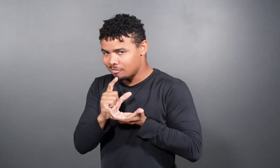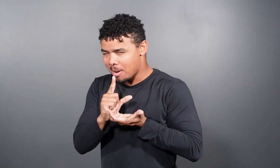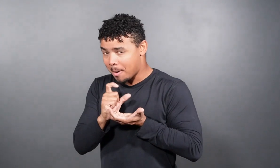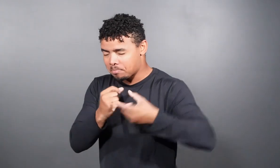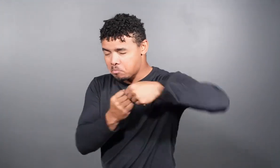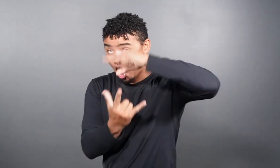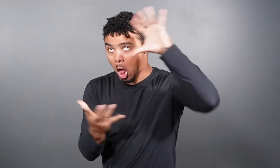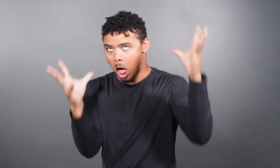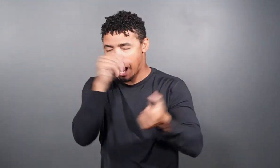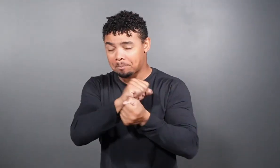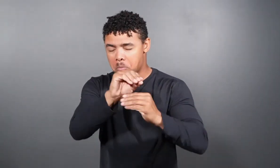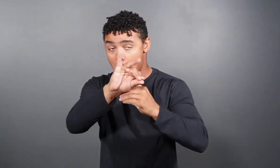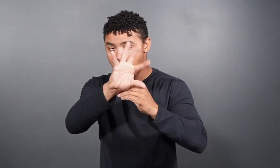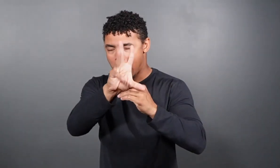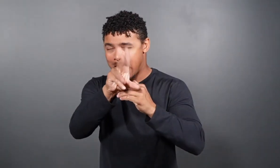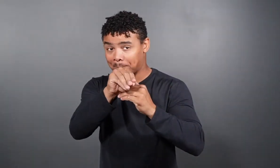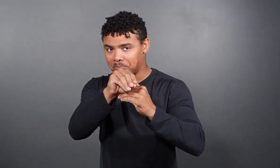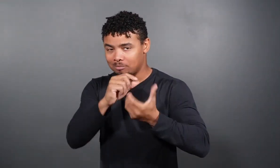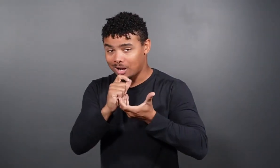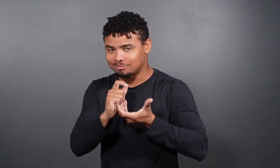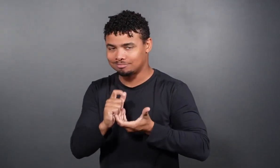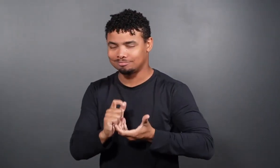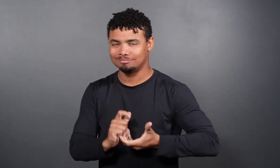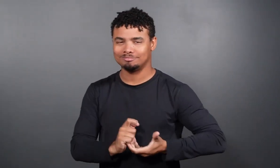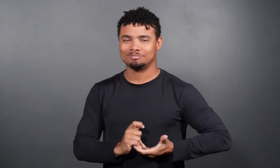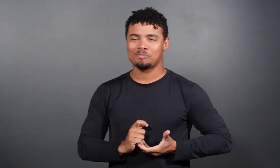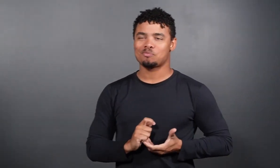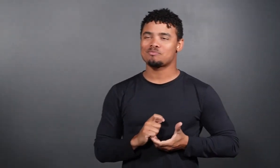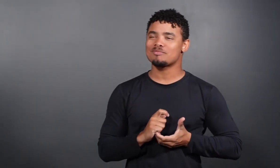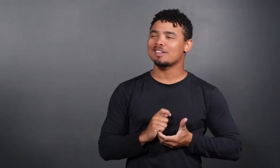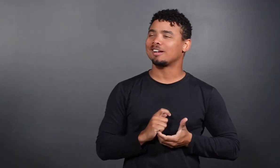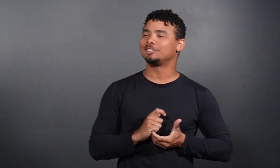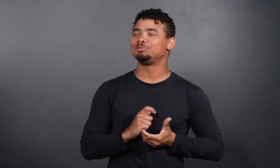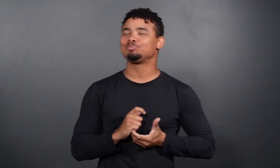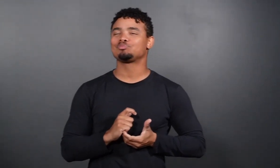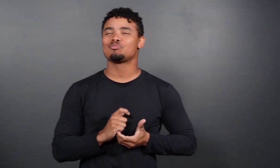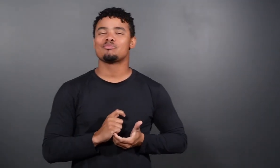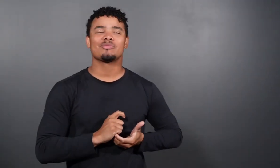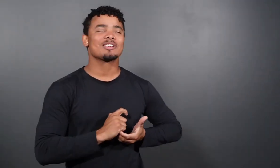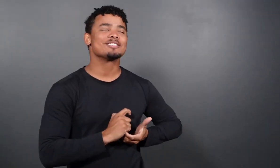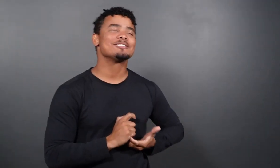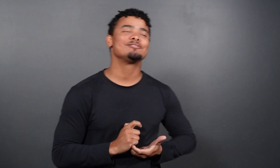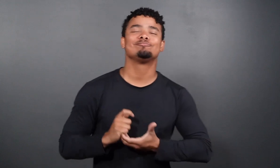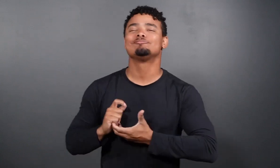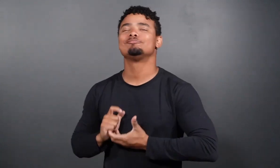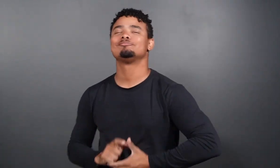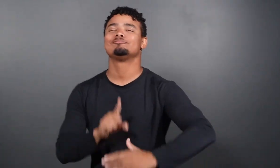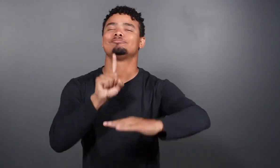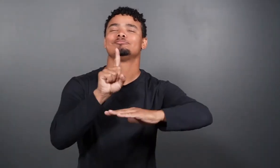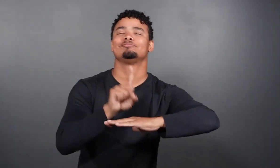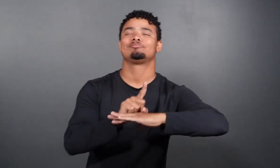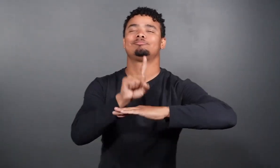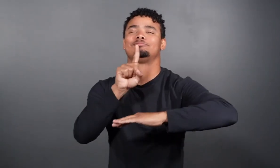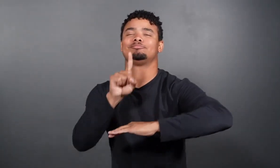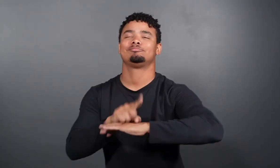button clicks, shutter spirals, flash snaps, film captures a look of satisfaction he walks on